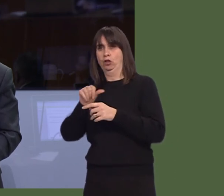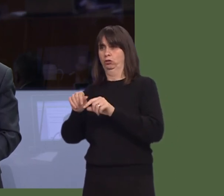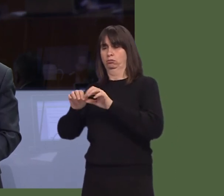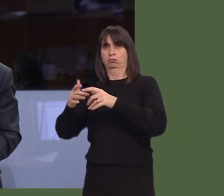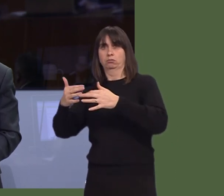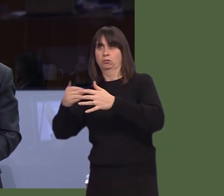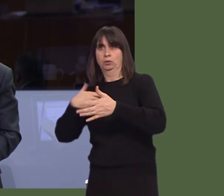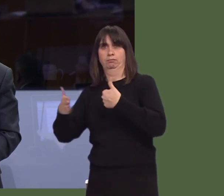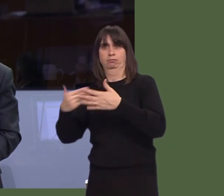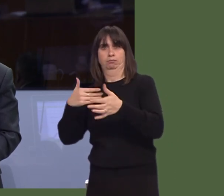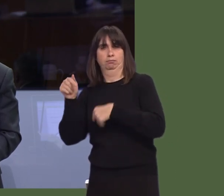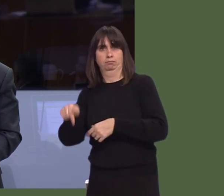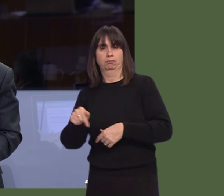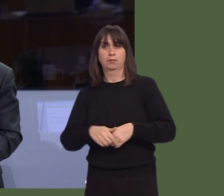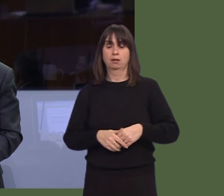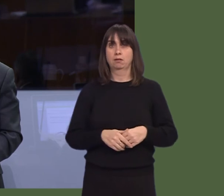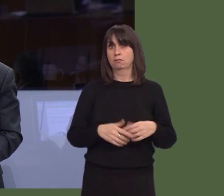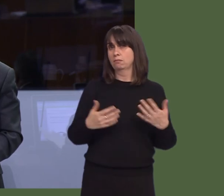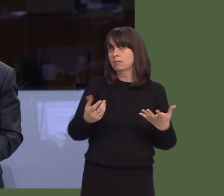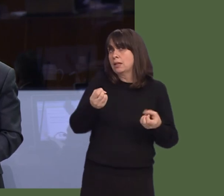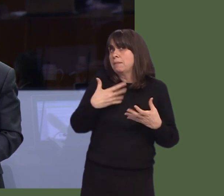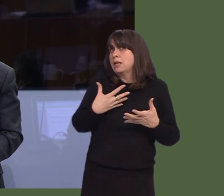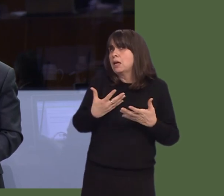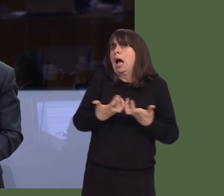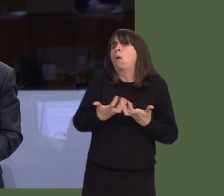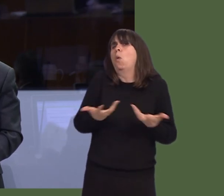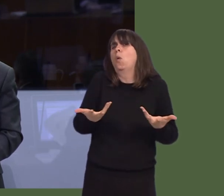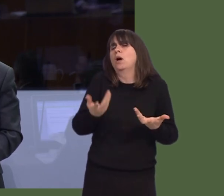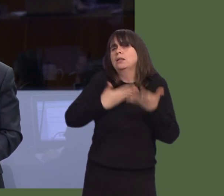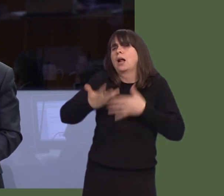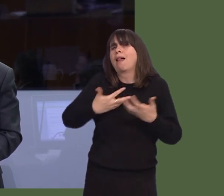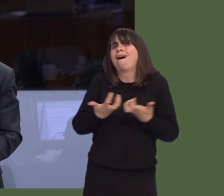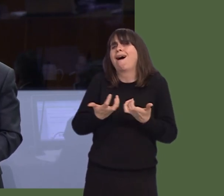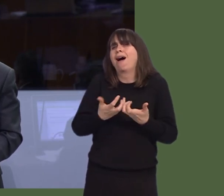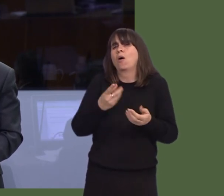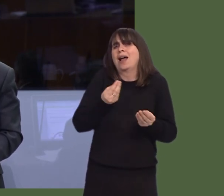Carwyn Jones AM: I think there are two issues here: firstly, to examine whether there's